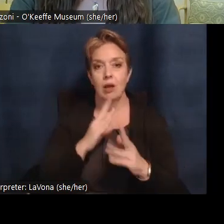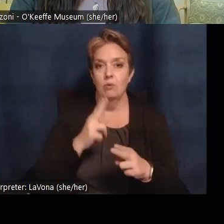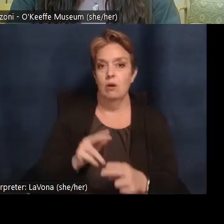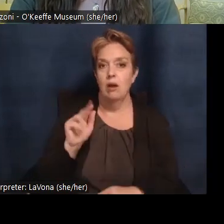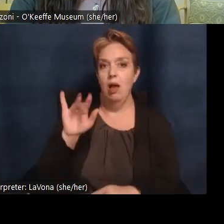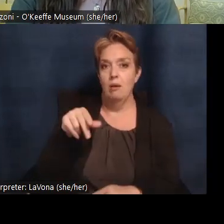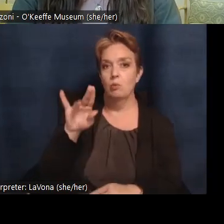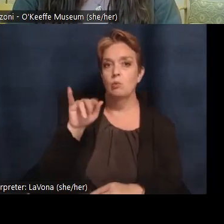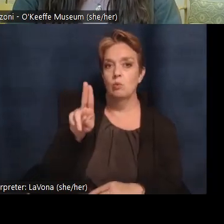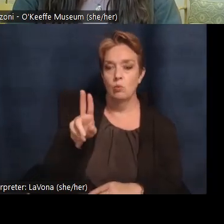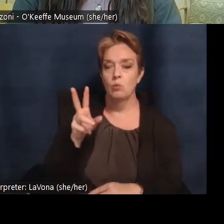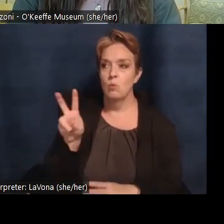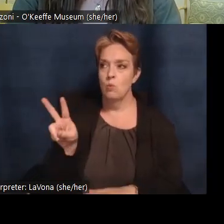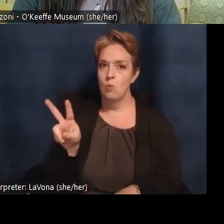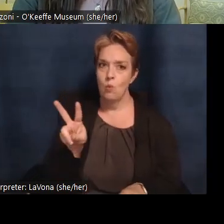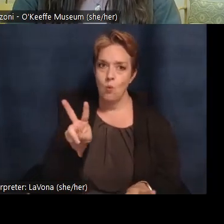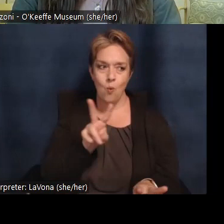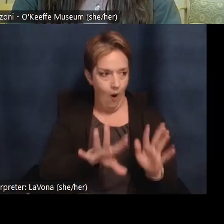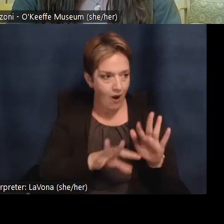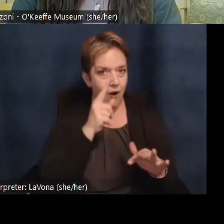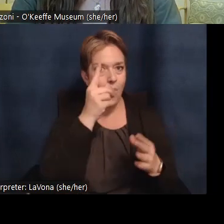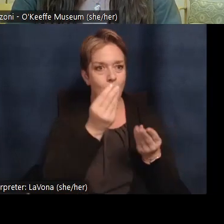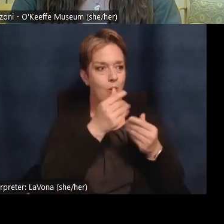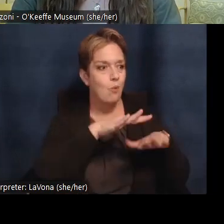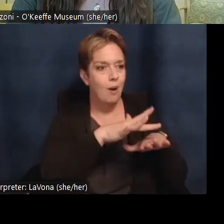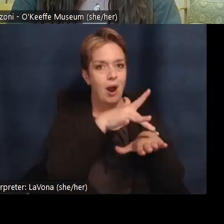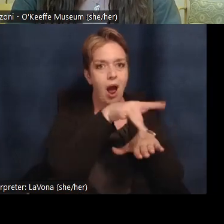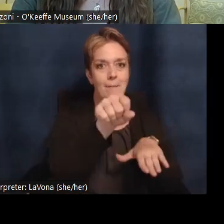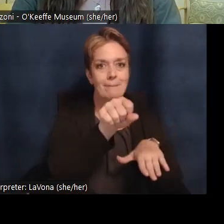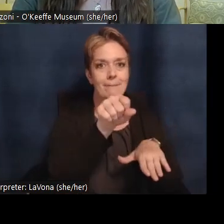Much to her delight, she found a vacant property, but the property was owned by the